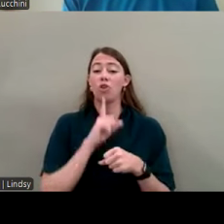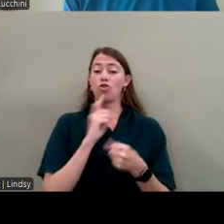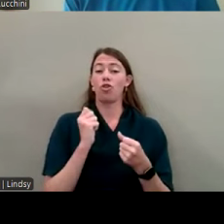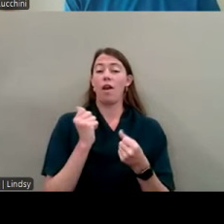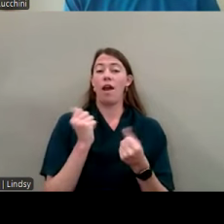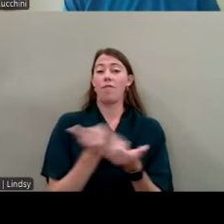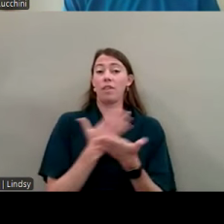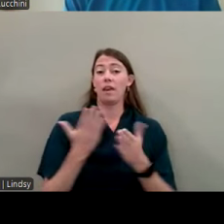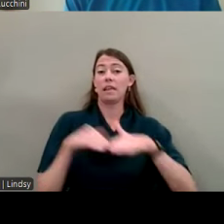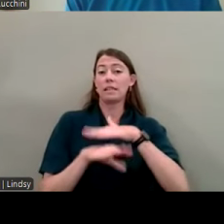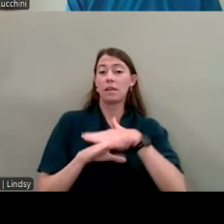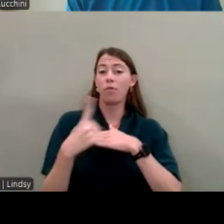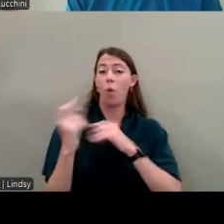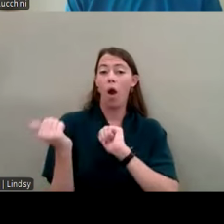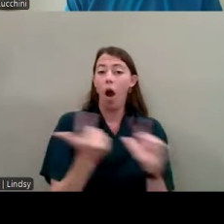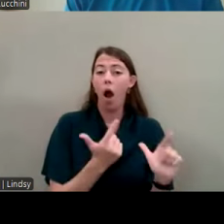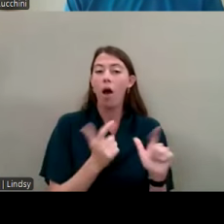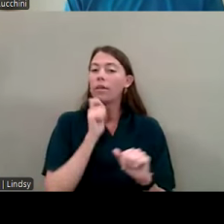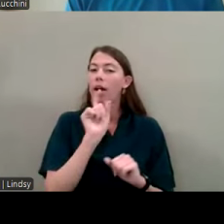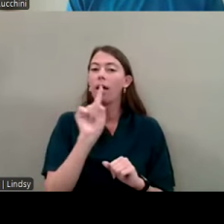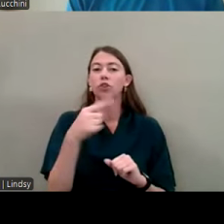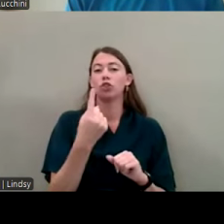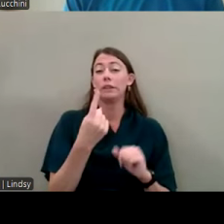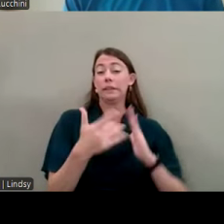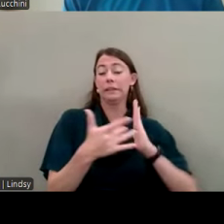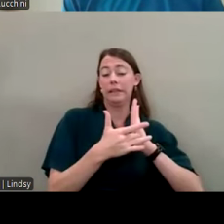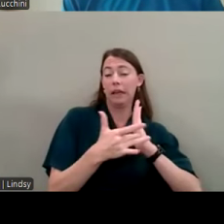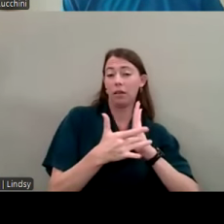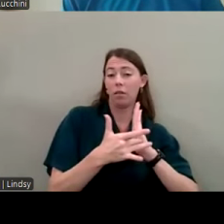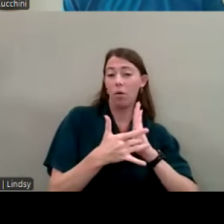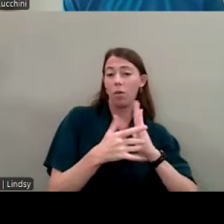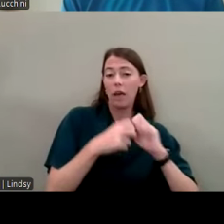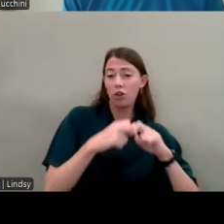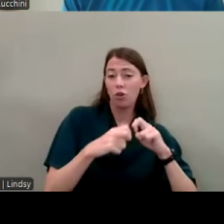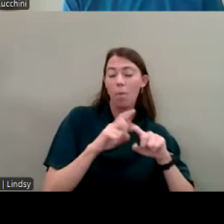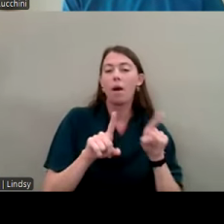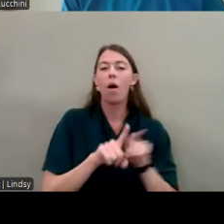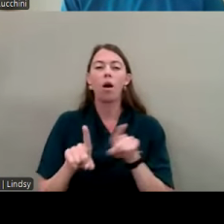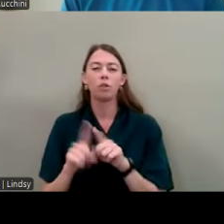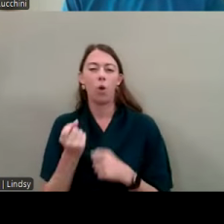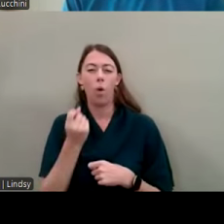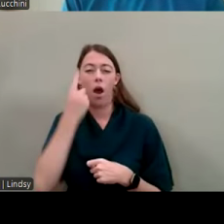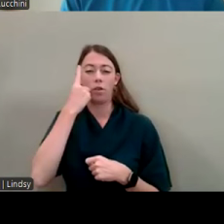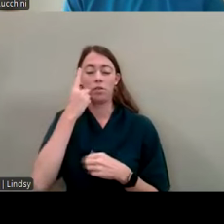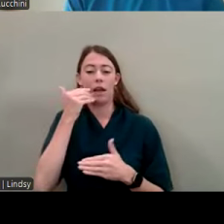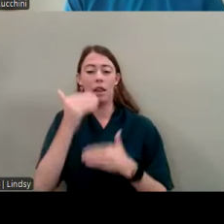technical knowledges, but also understanding of the processes at multiple levels. Processes